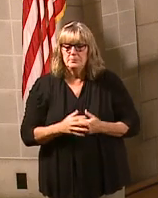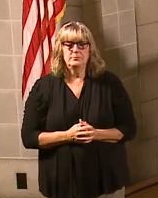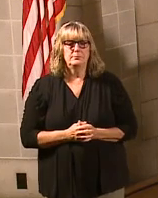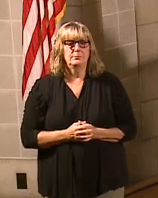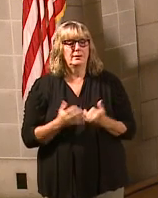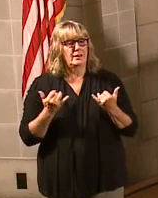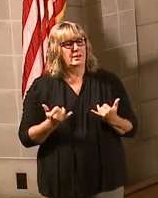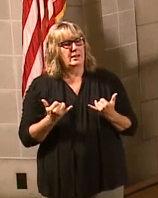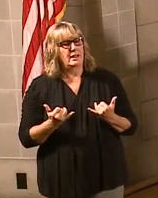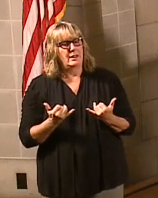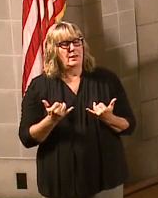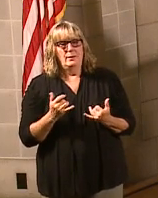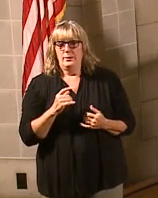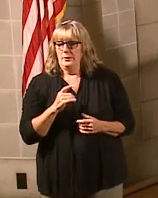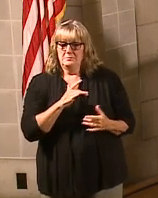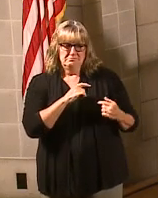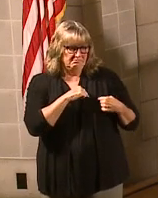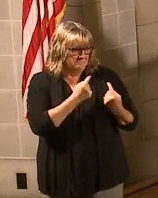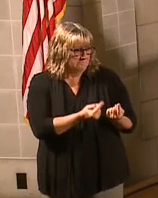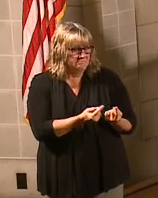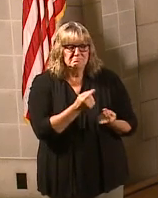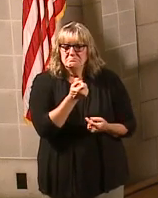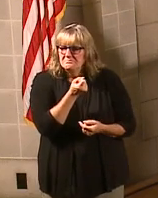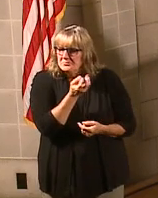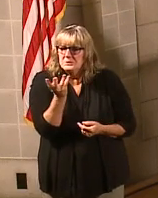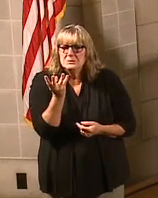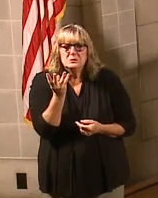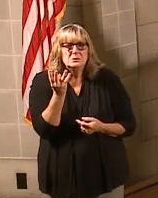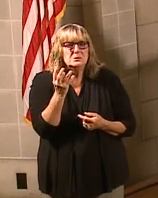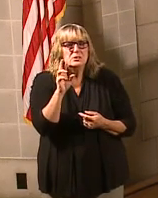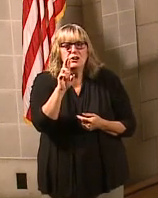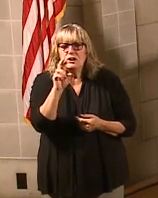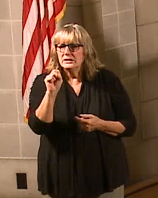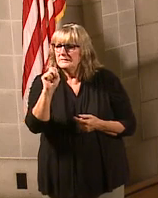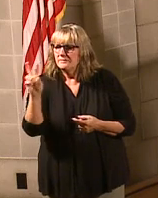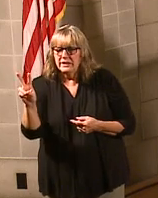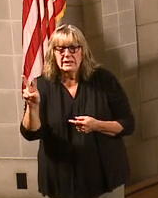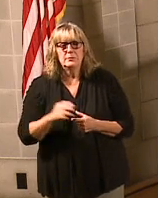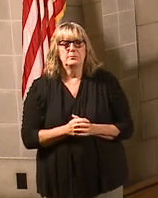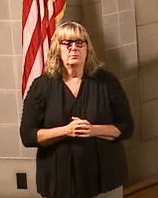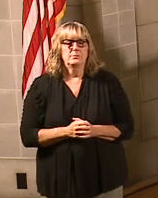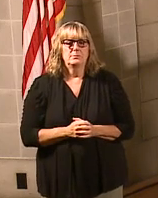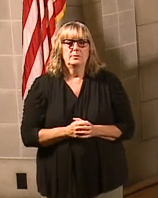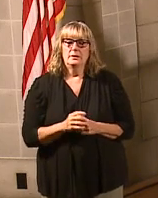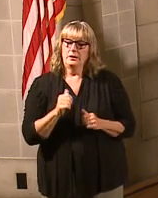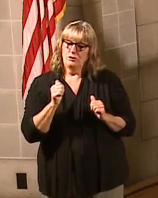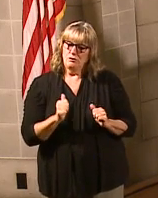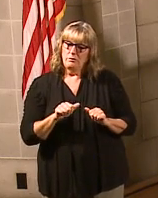CAN REQUIRE ADVANCED RESPIRATORY